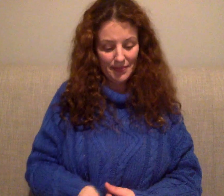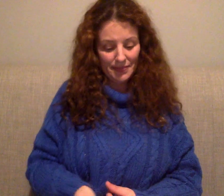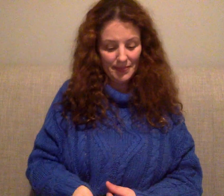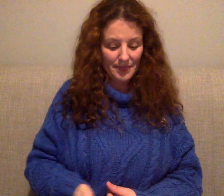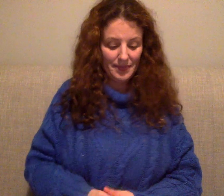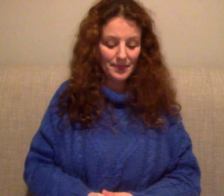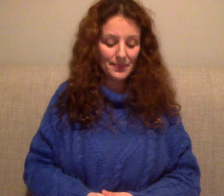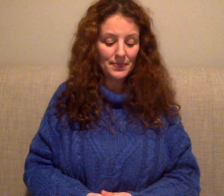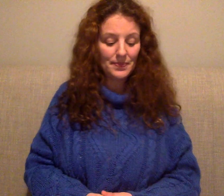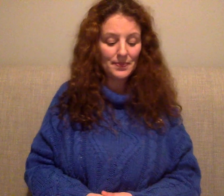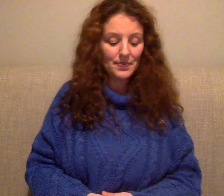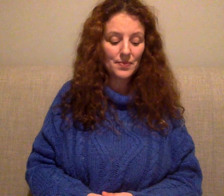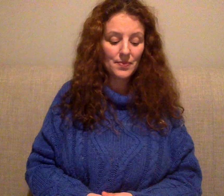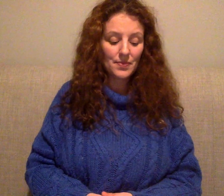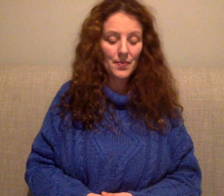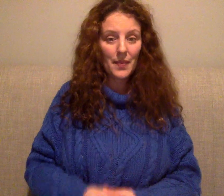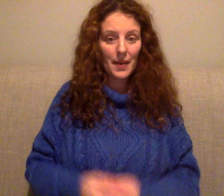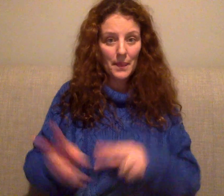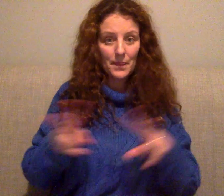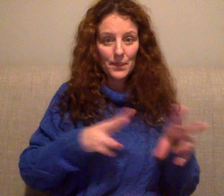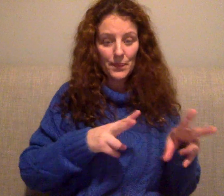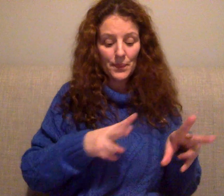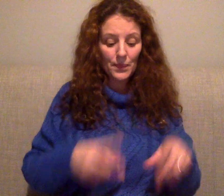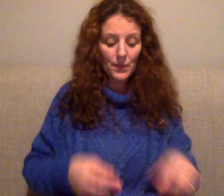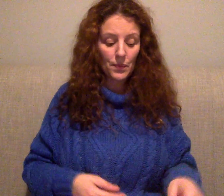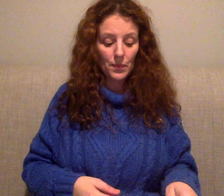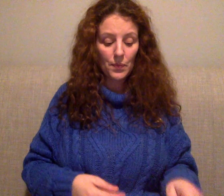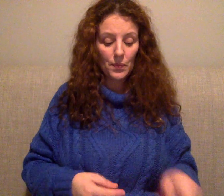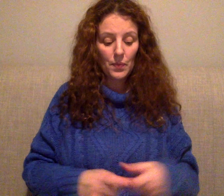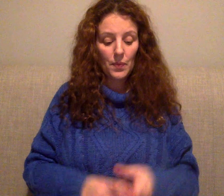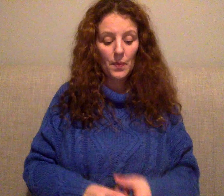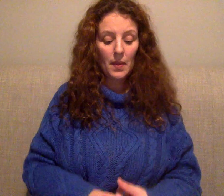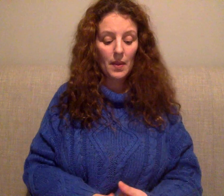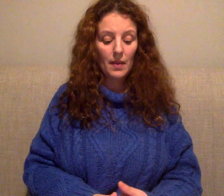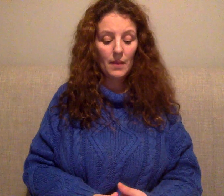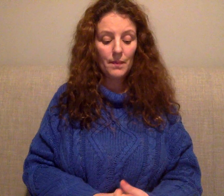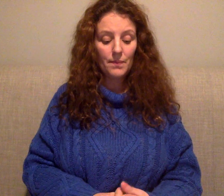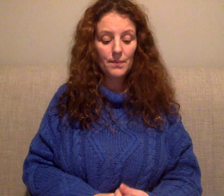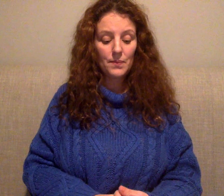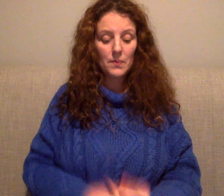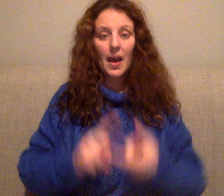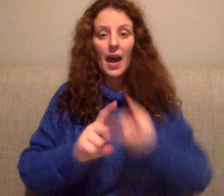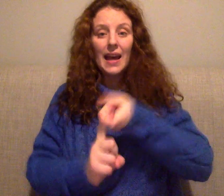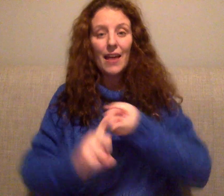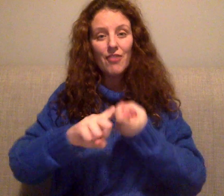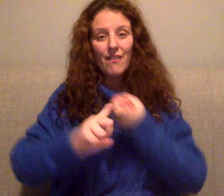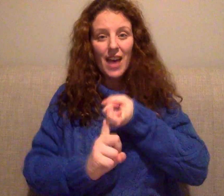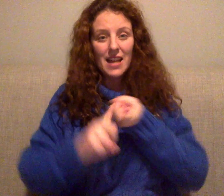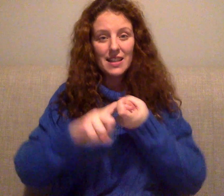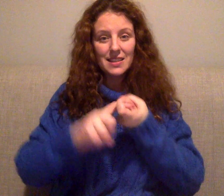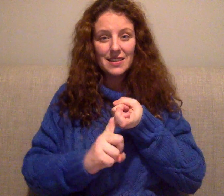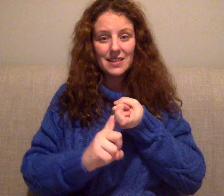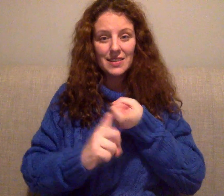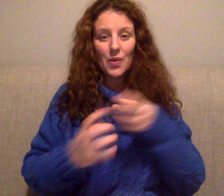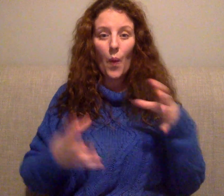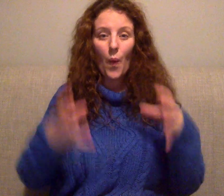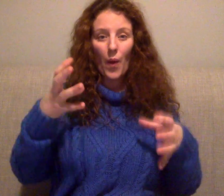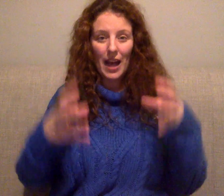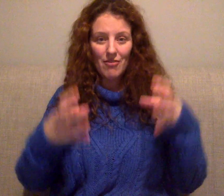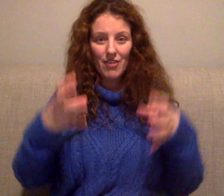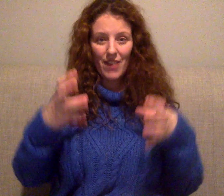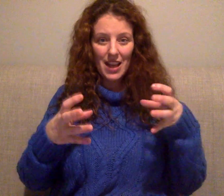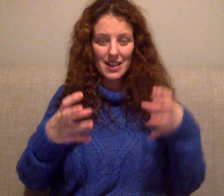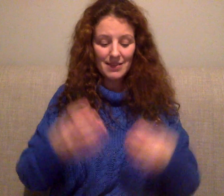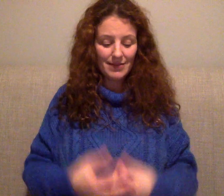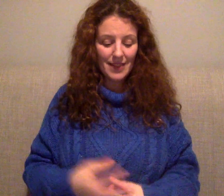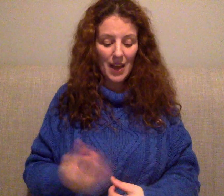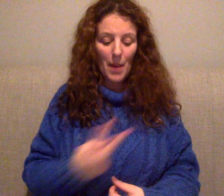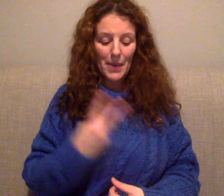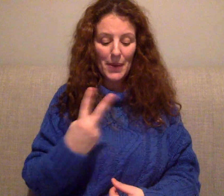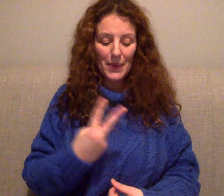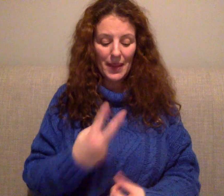CARAVAN